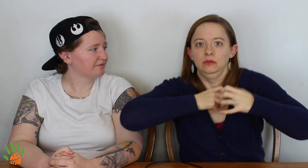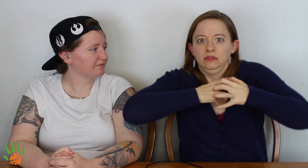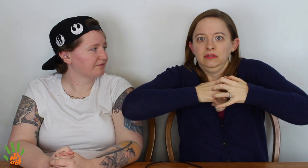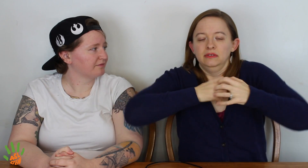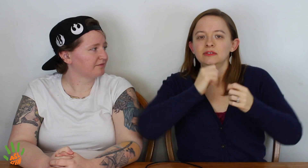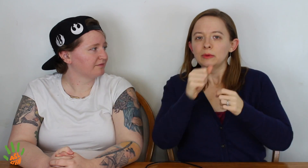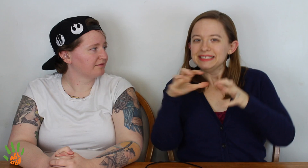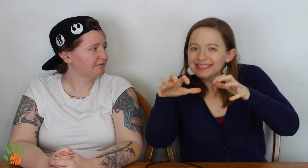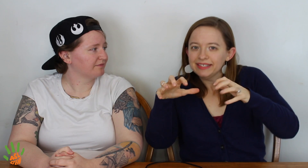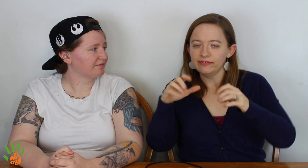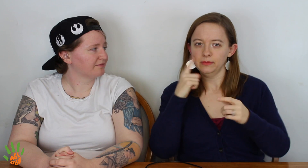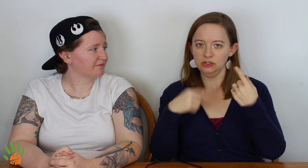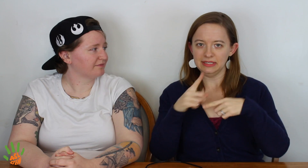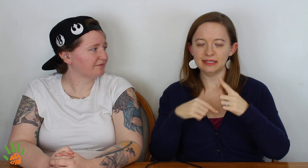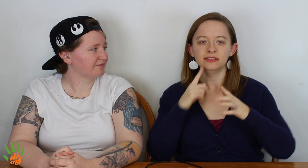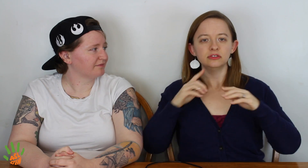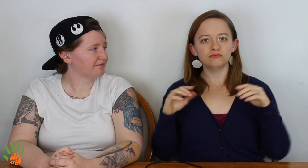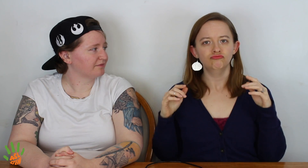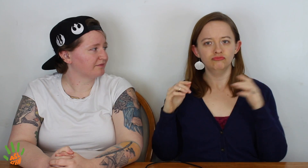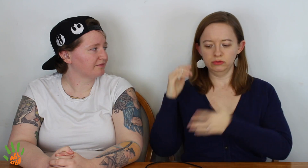because then you're tensing and you're gonna get stiff.